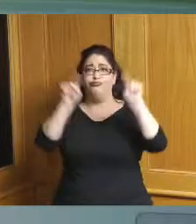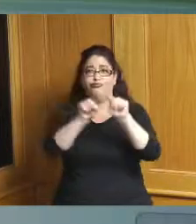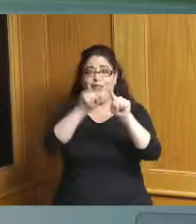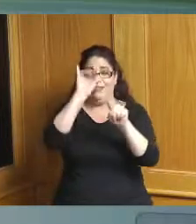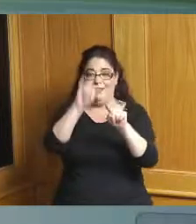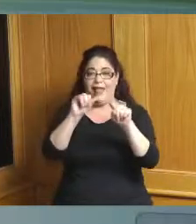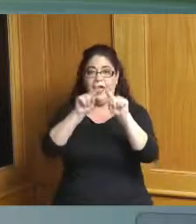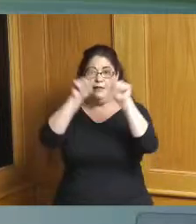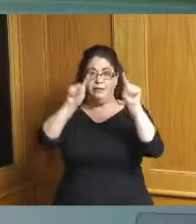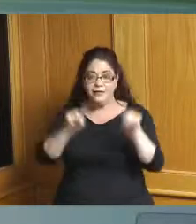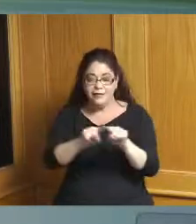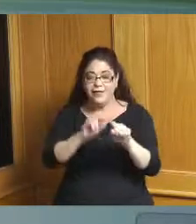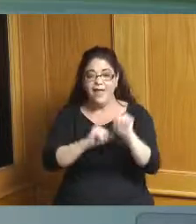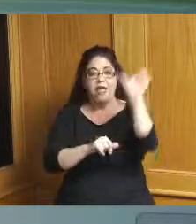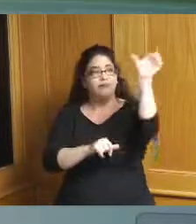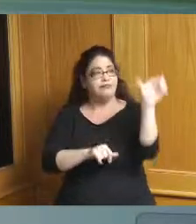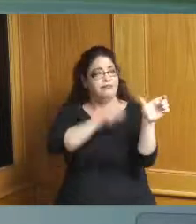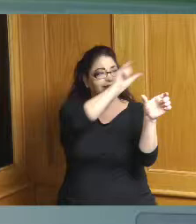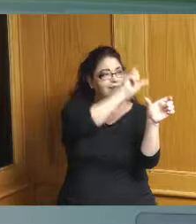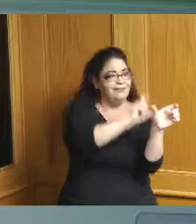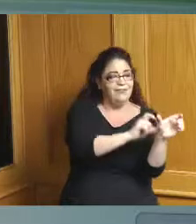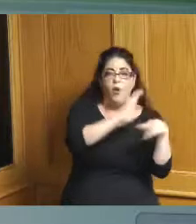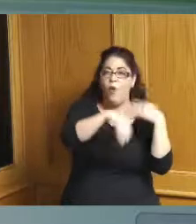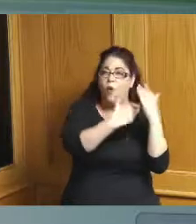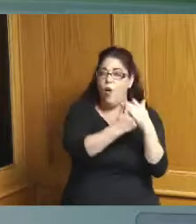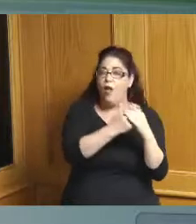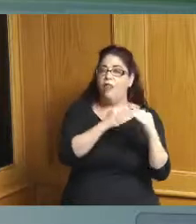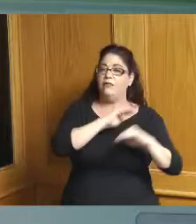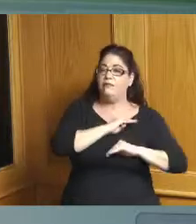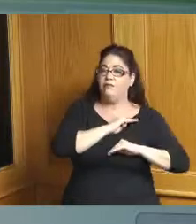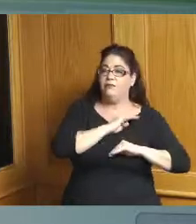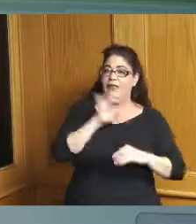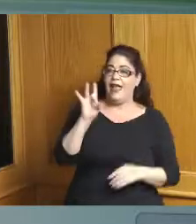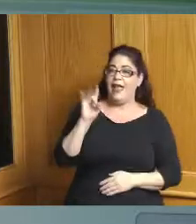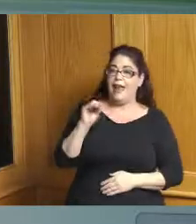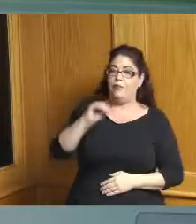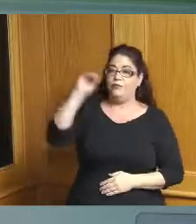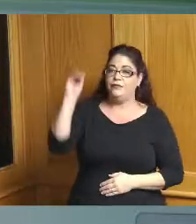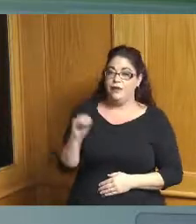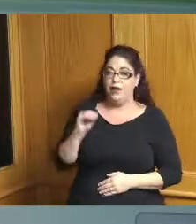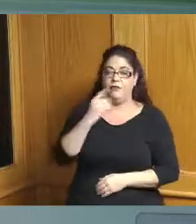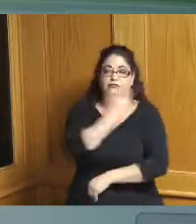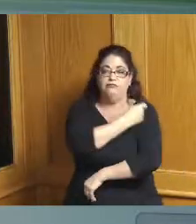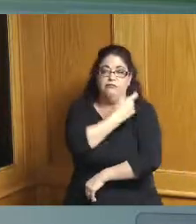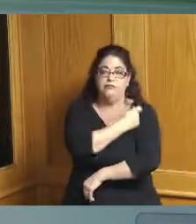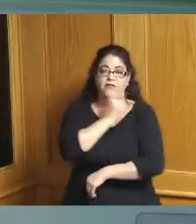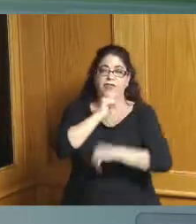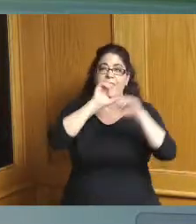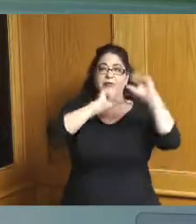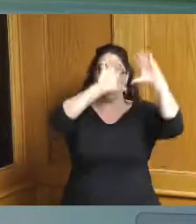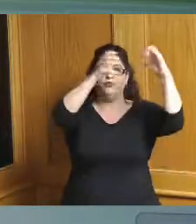of 65 we've actually met the regional goal which is 80 vaccination for those over the age of 50 we